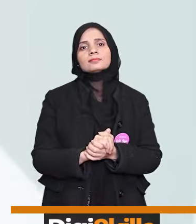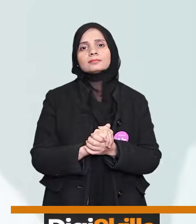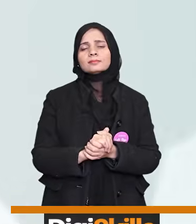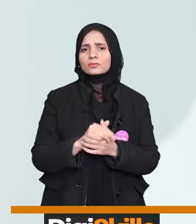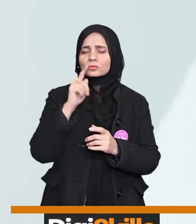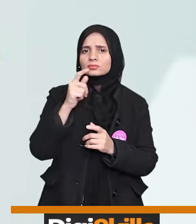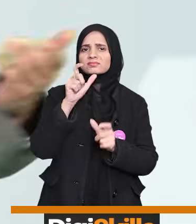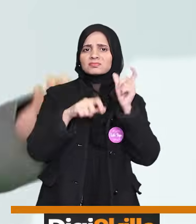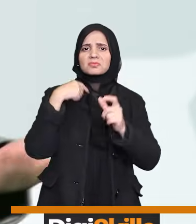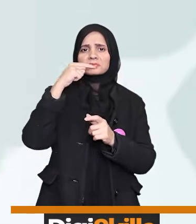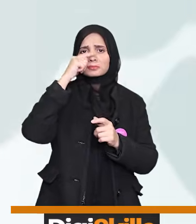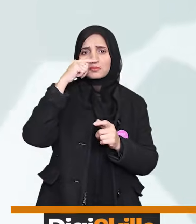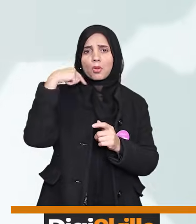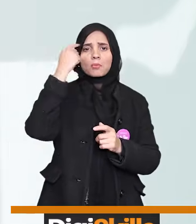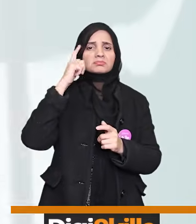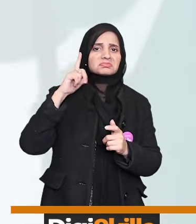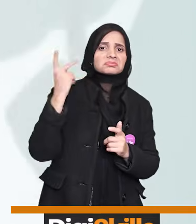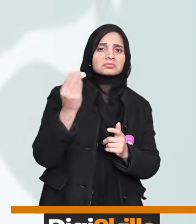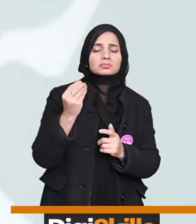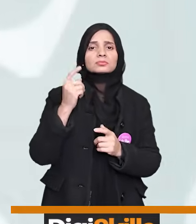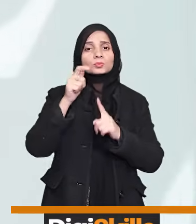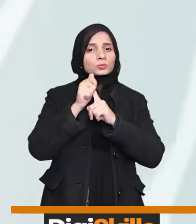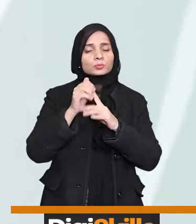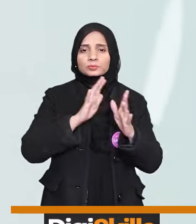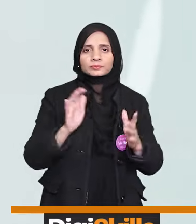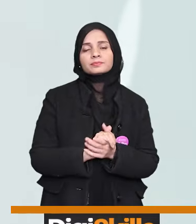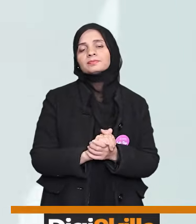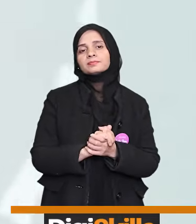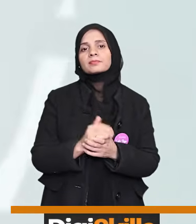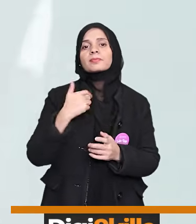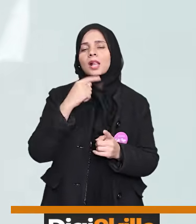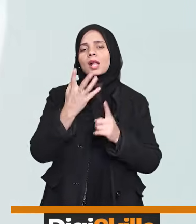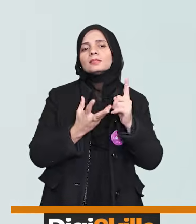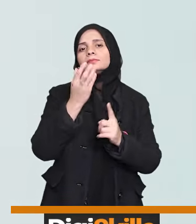Behavior, apparently, it's a very important thing but when I’ll give you real time example you will say